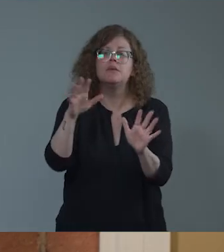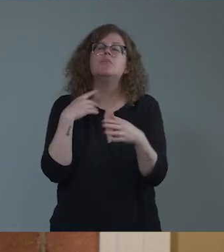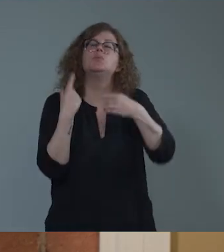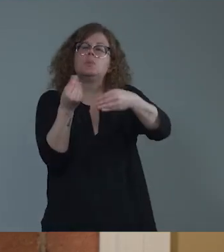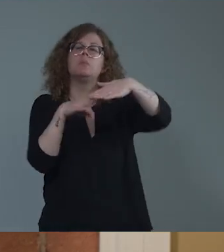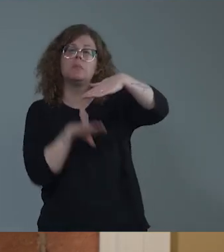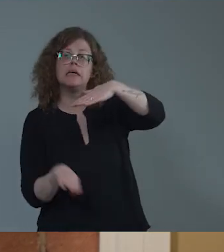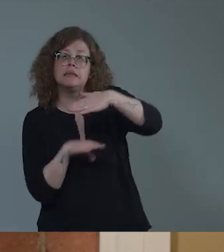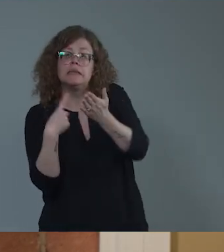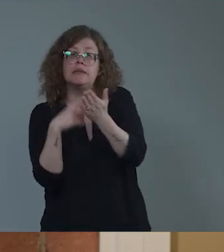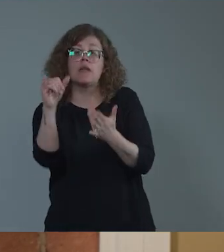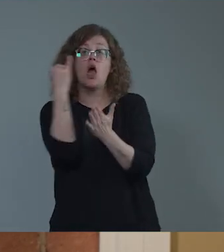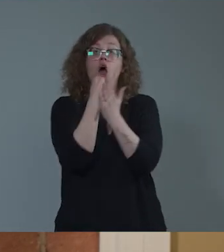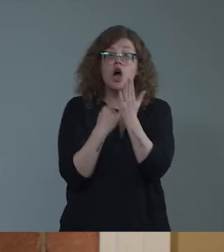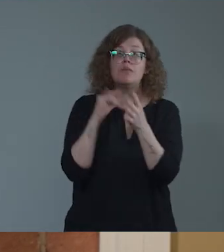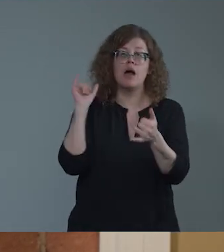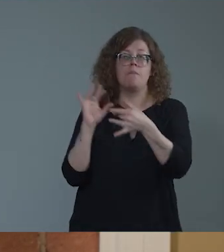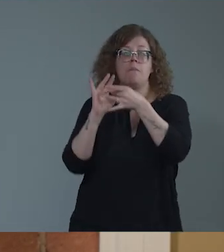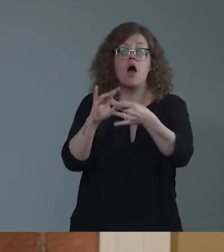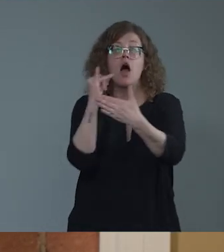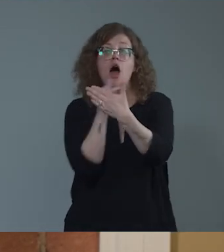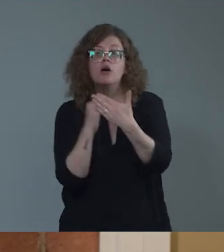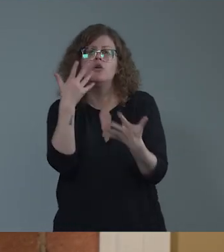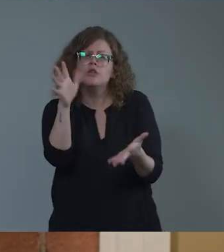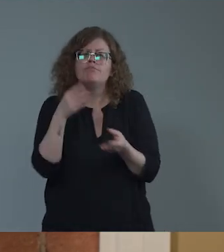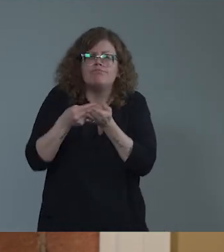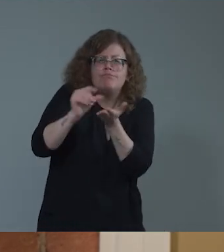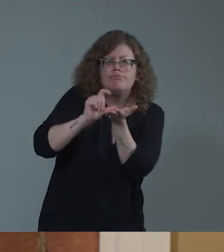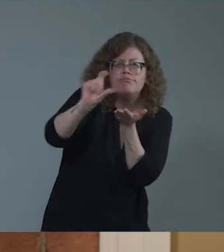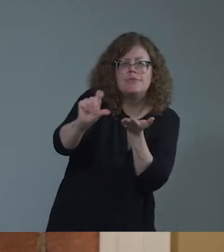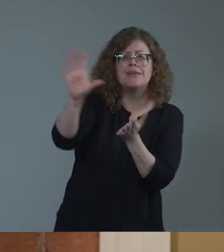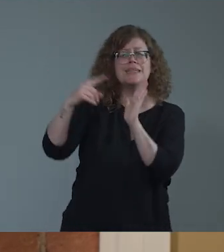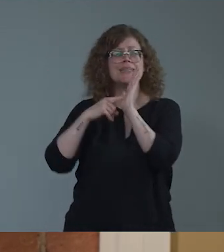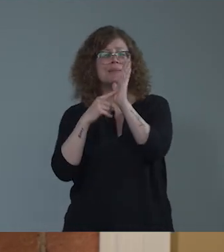that artists maintain copyright and moral rights of their work at all times.